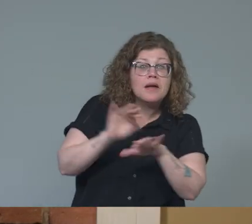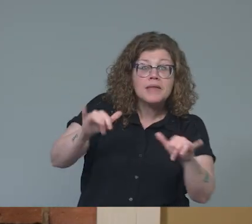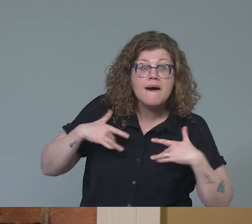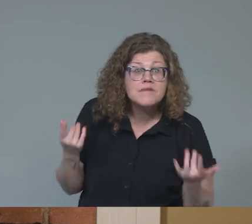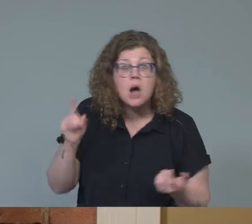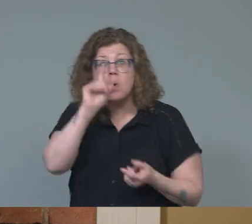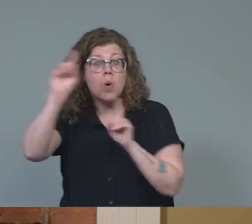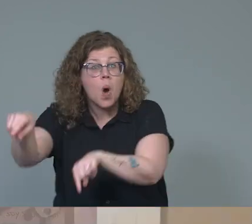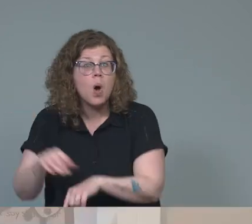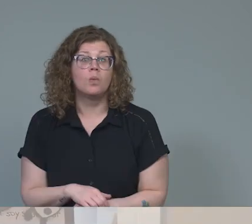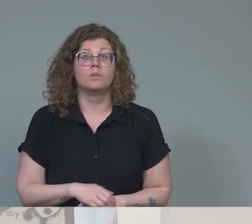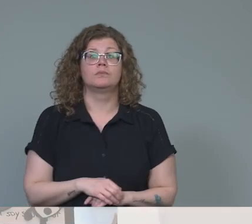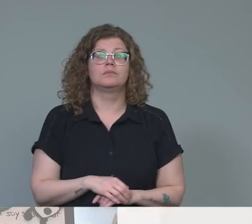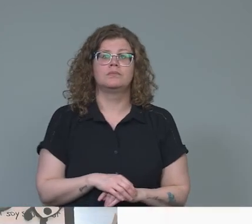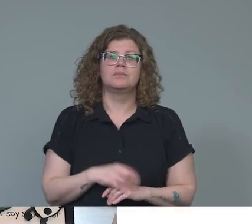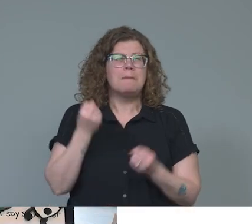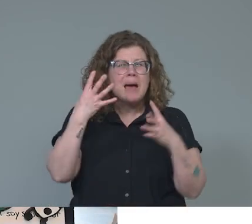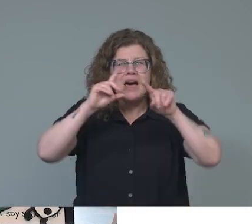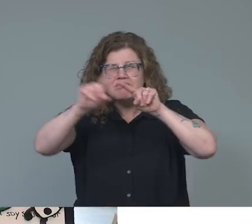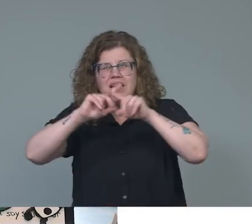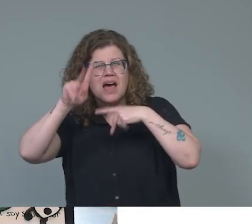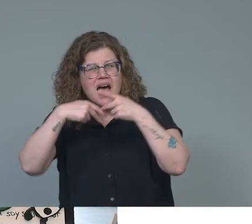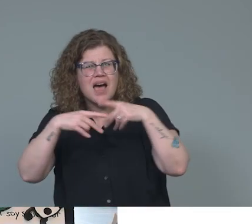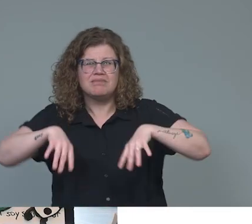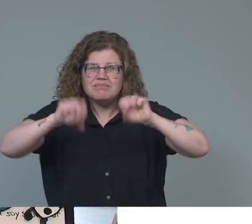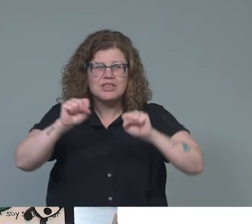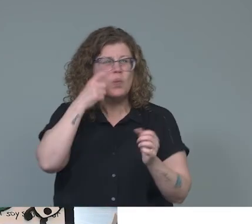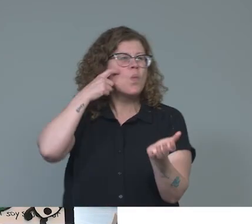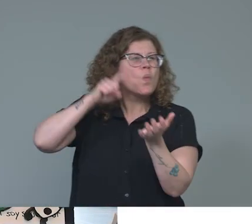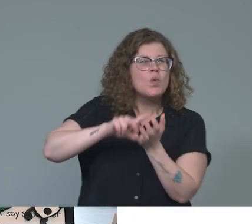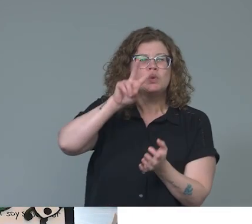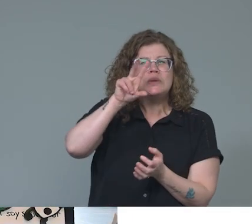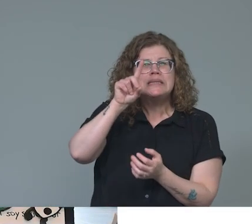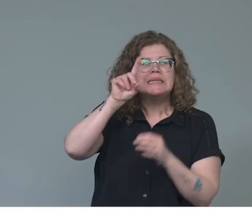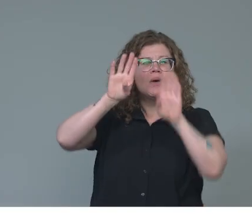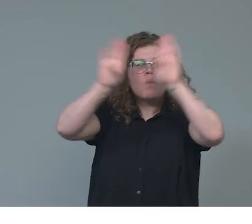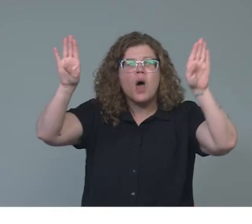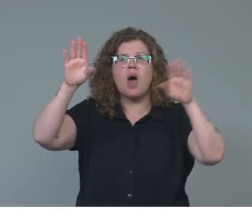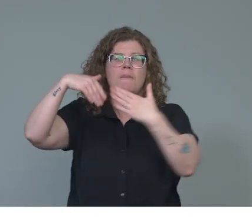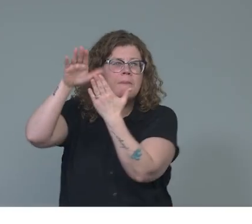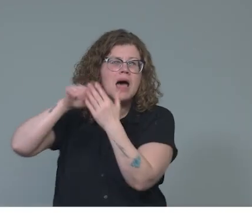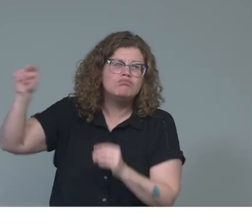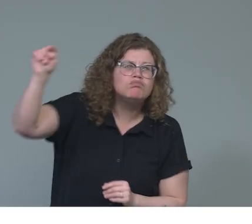That cookbook then inspired a mural, and the mural itself wasn't simply a 2D mural, it was a multi-surface mural,